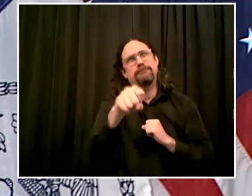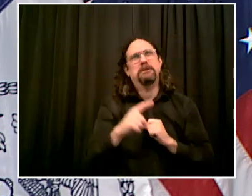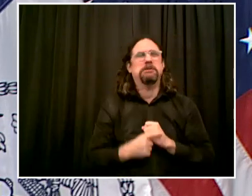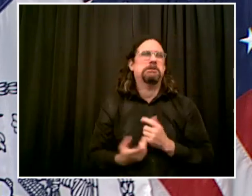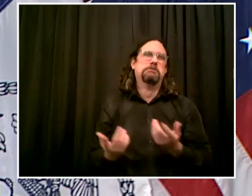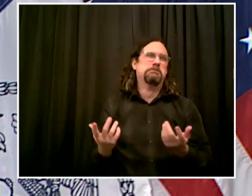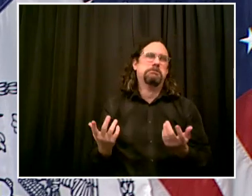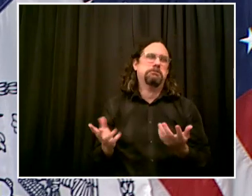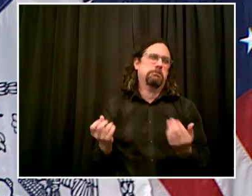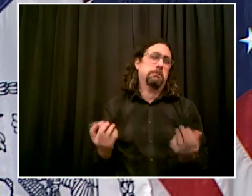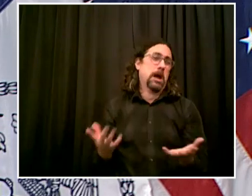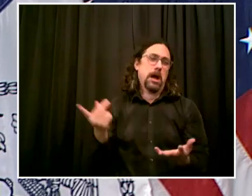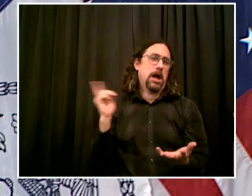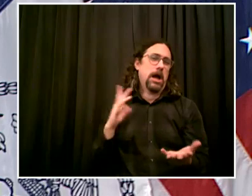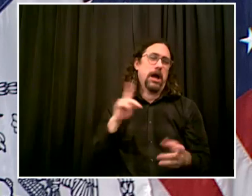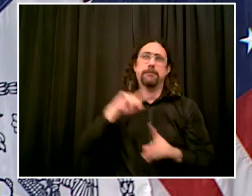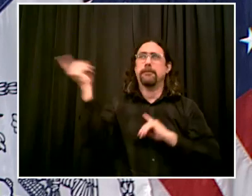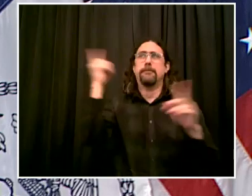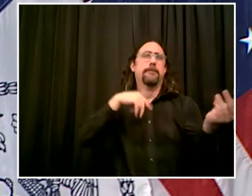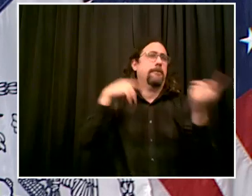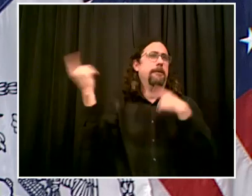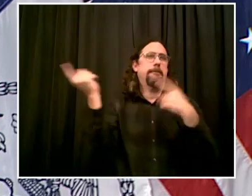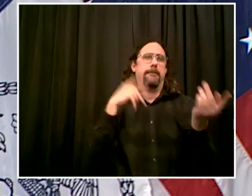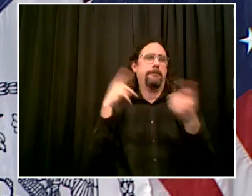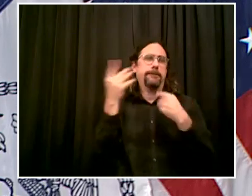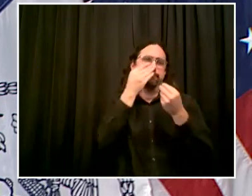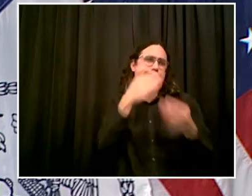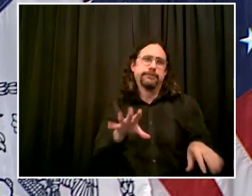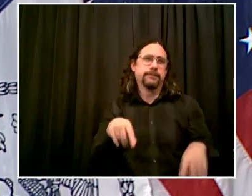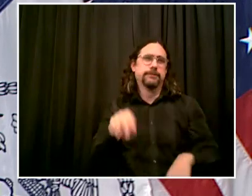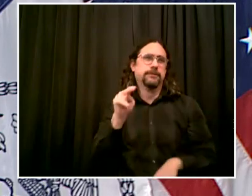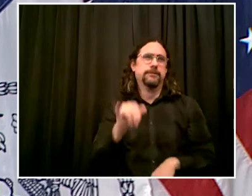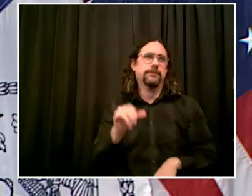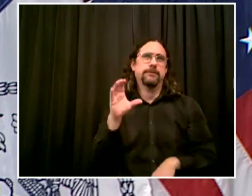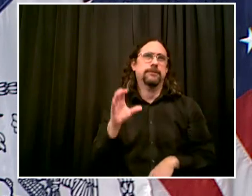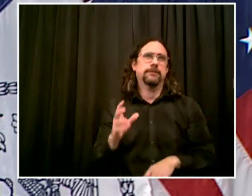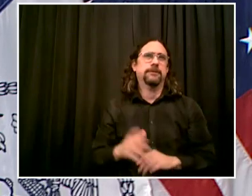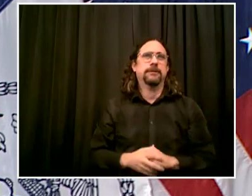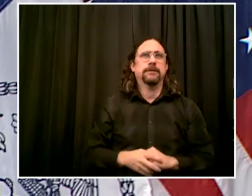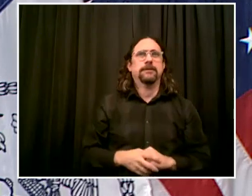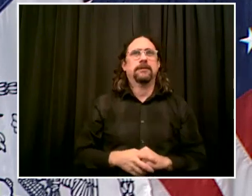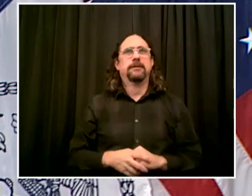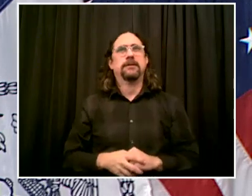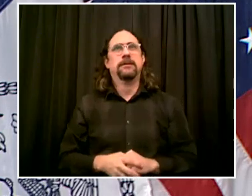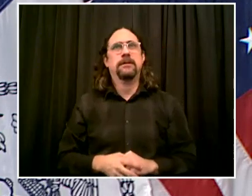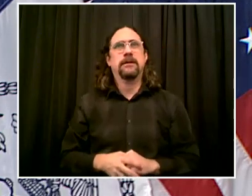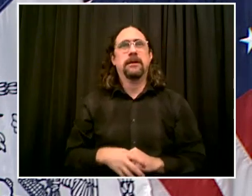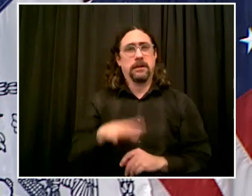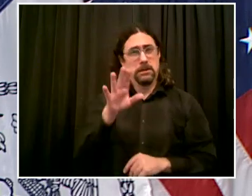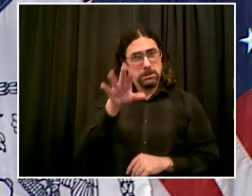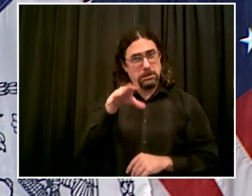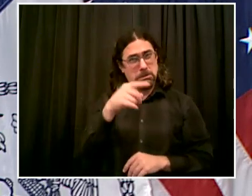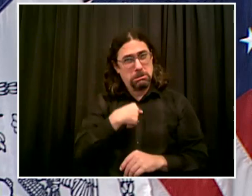TH EFOLKS WHO WANT TO E BA PART OF THIS COMMUNITY, GOD BLESS THEM. IF THEY HAVE DONE WELL IN LIFE, CONGTURALATIONS, LET'S HELP OUT OTHER PEOPLE.